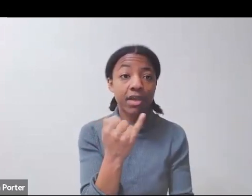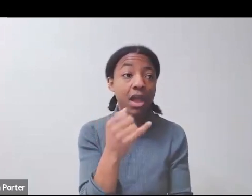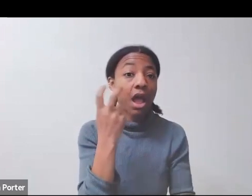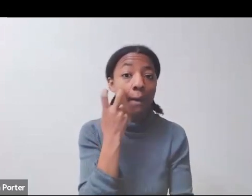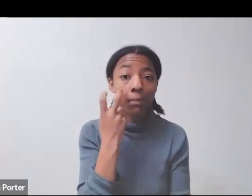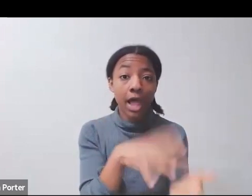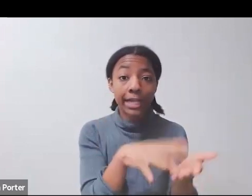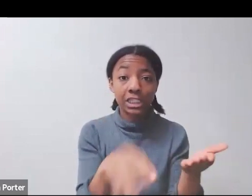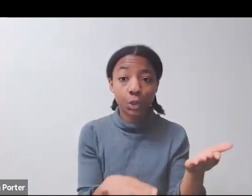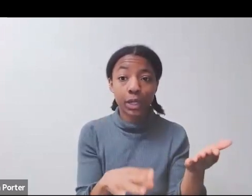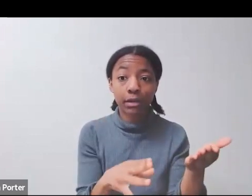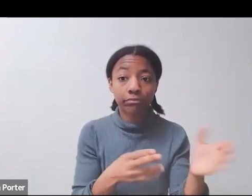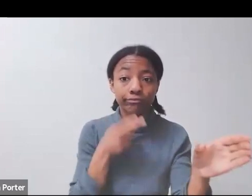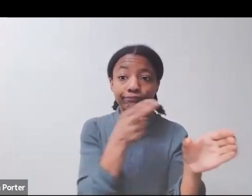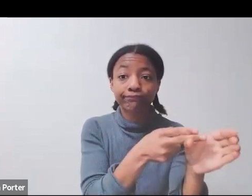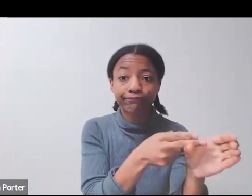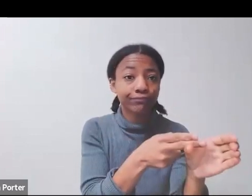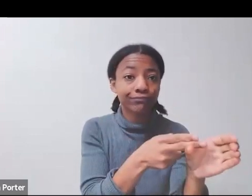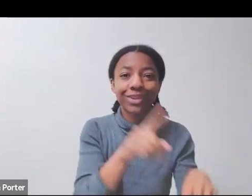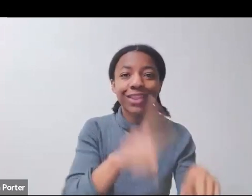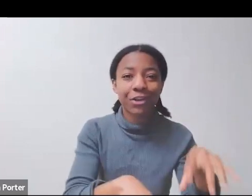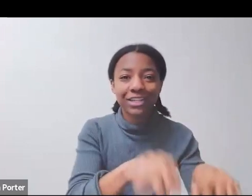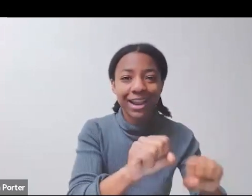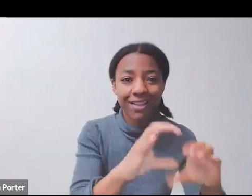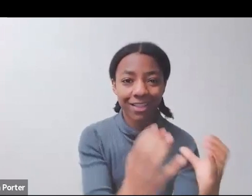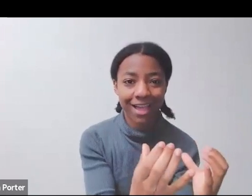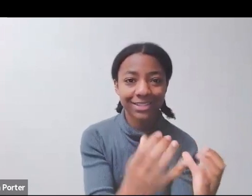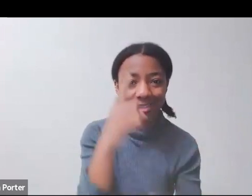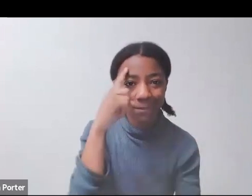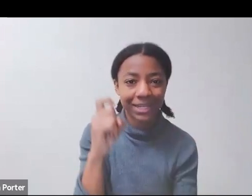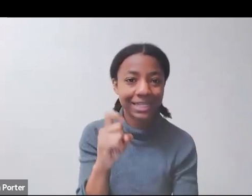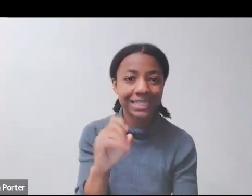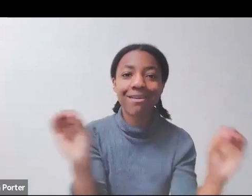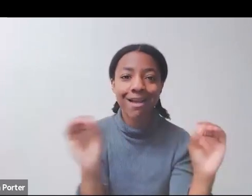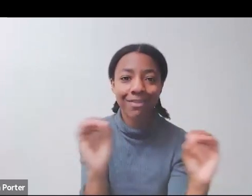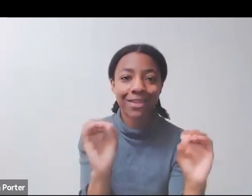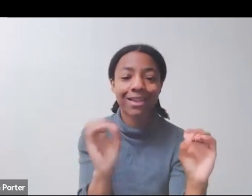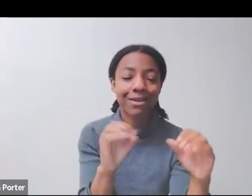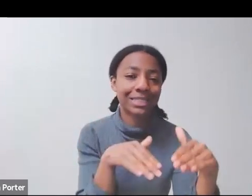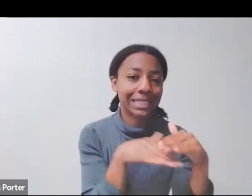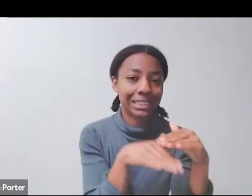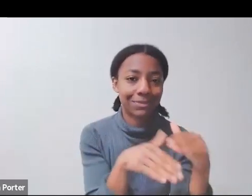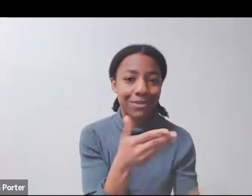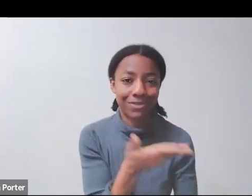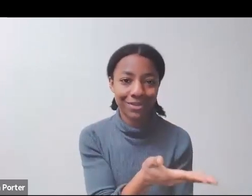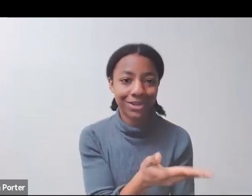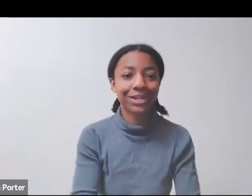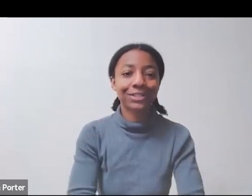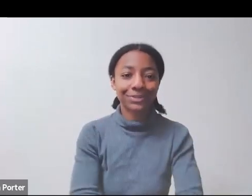That's a pretty sad reality. Most of these programming environments are using blocks-based programming.